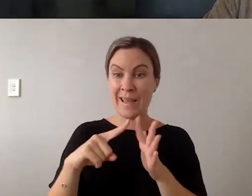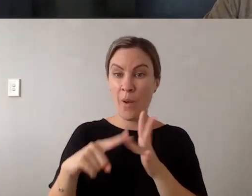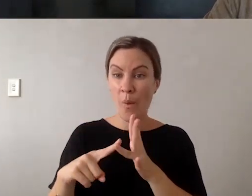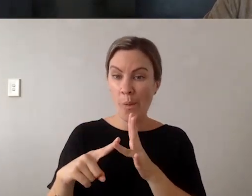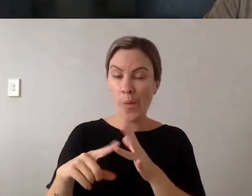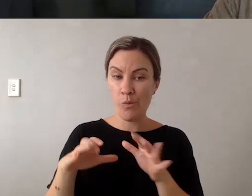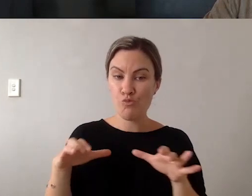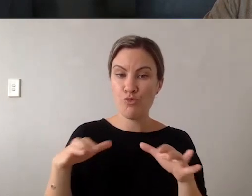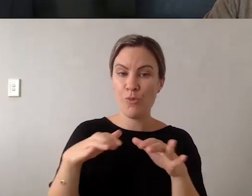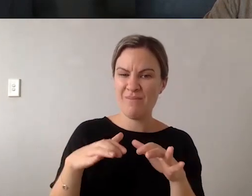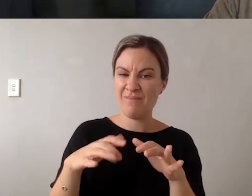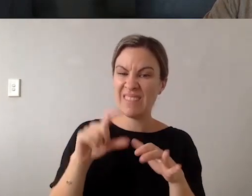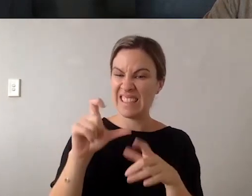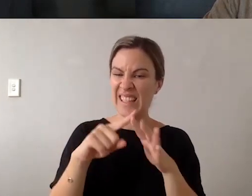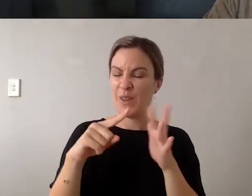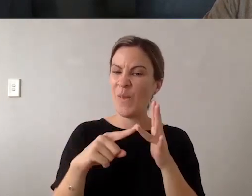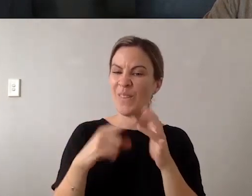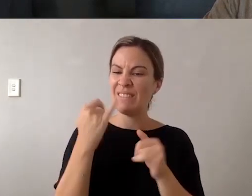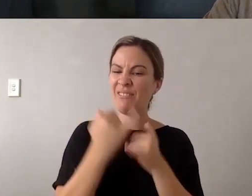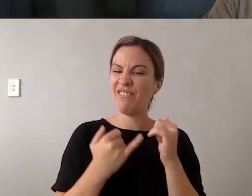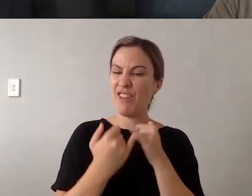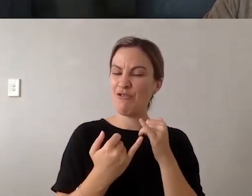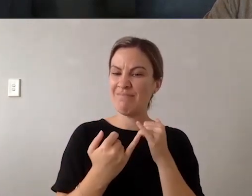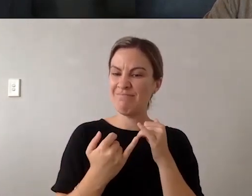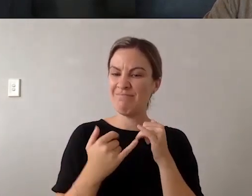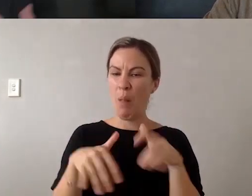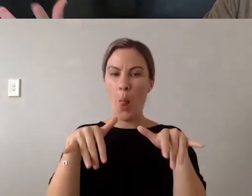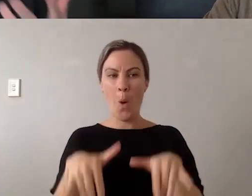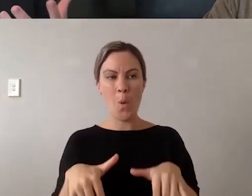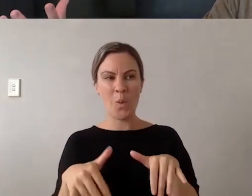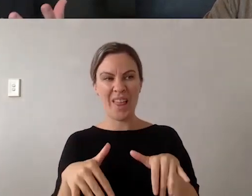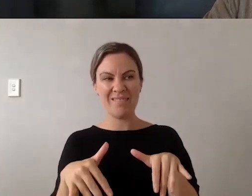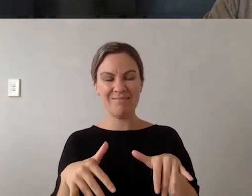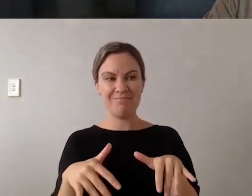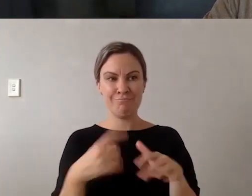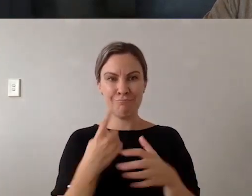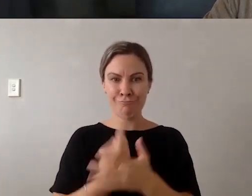place to be. You know, it can be incredibly - it can feel incredibly